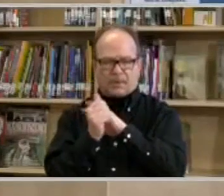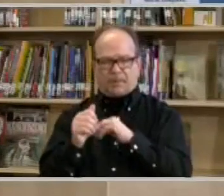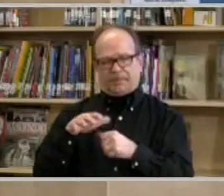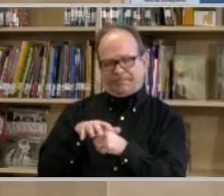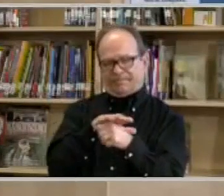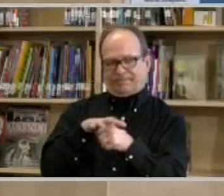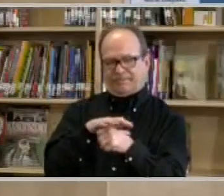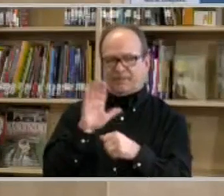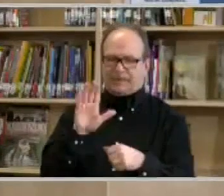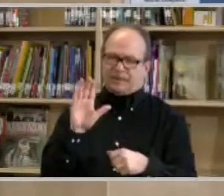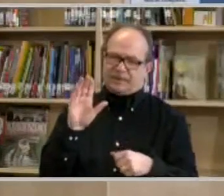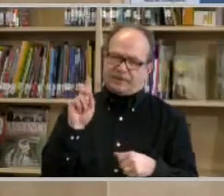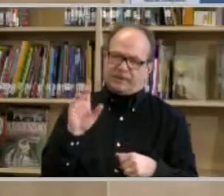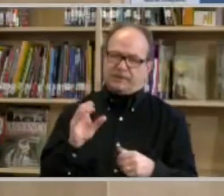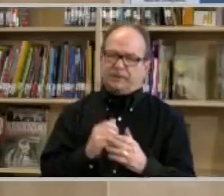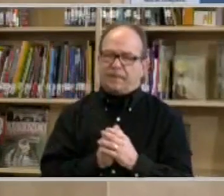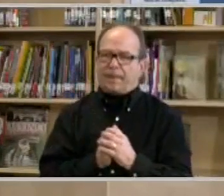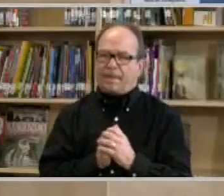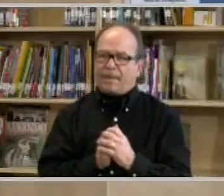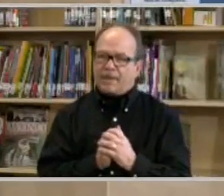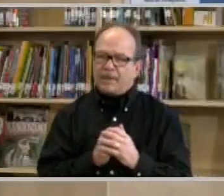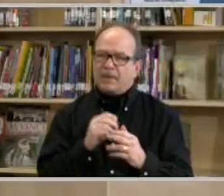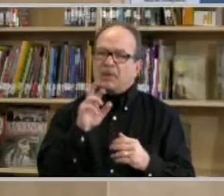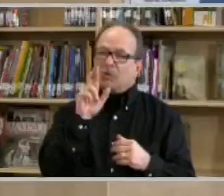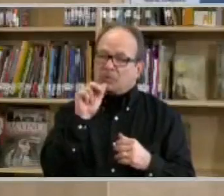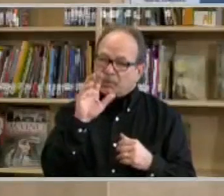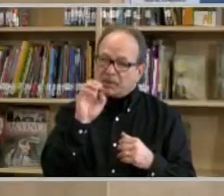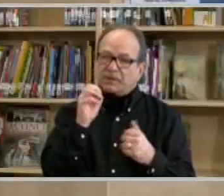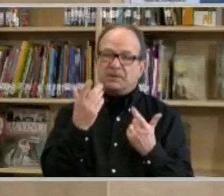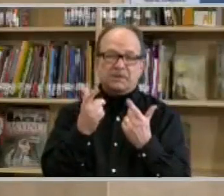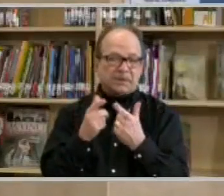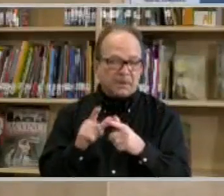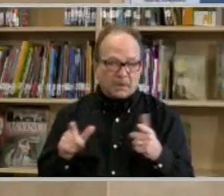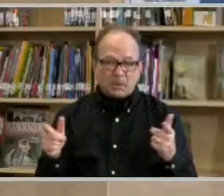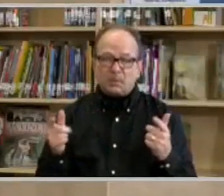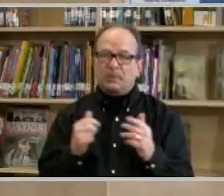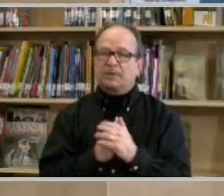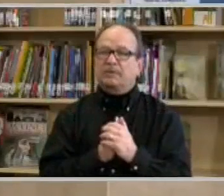CULTURAL COMPETENCE FROM ALL